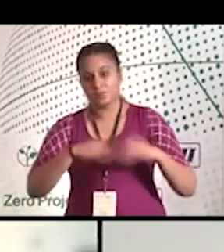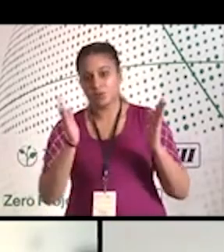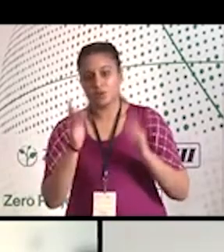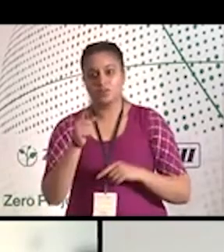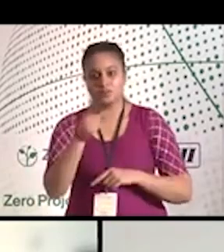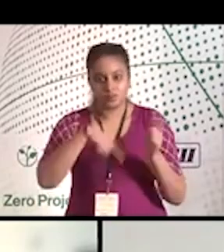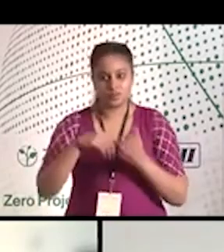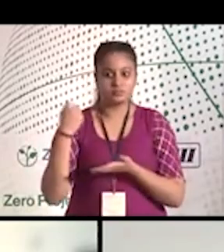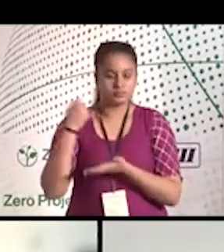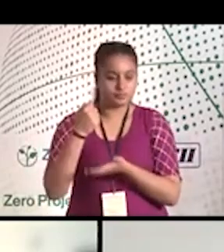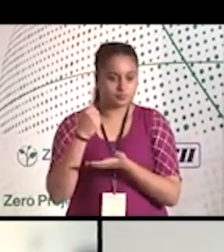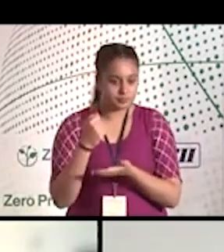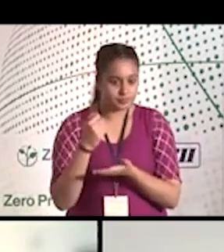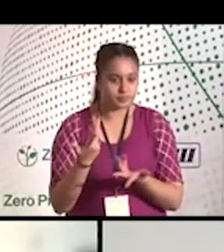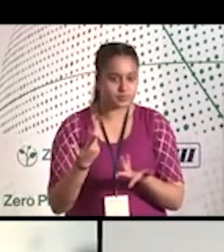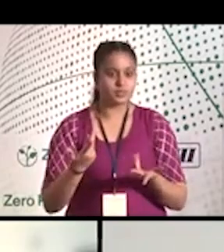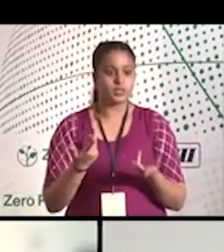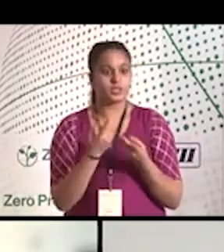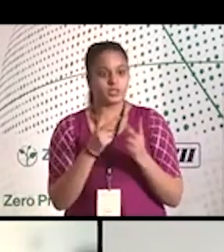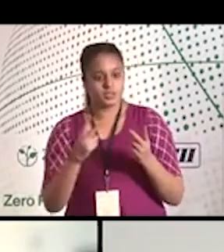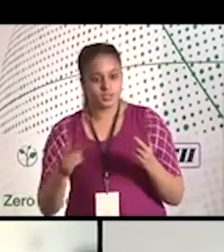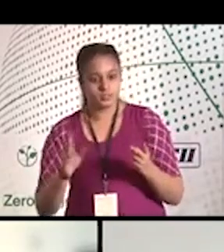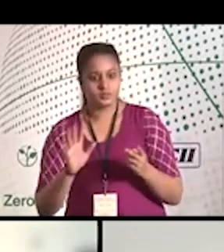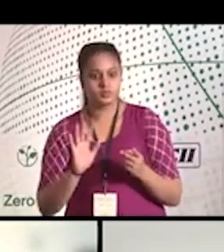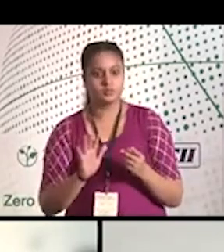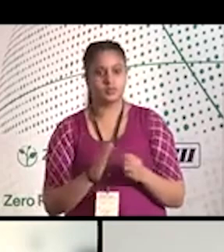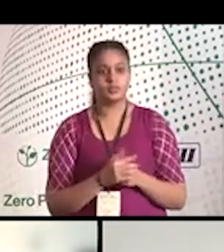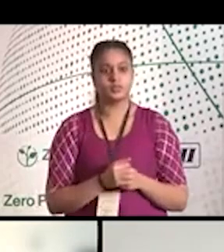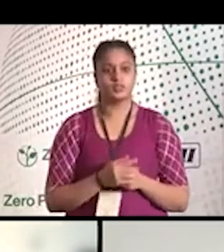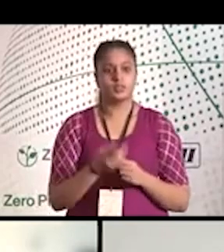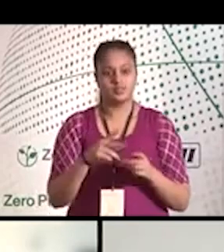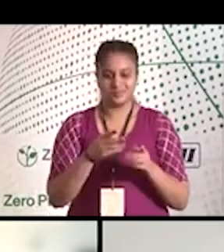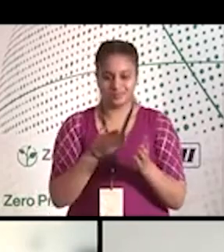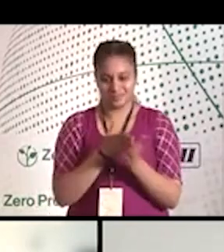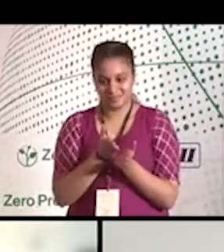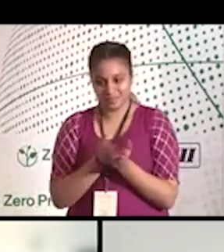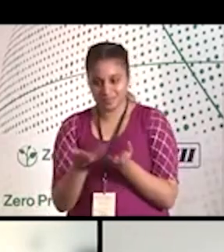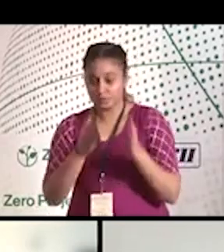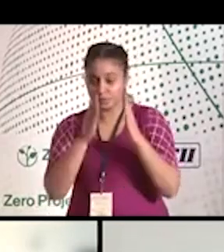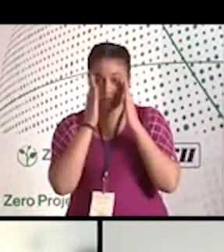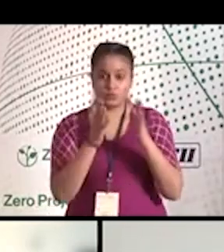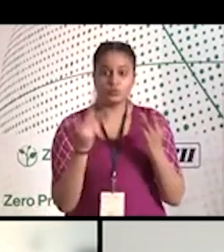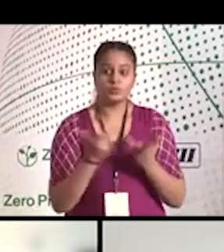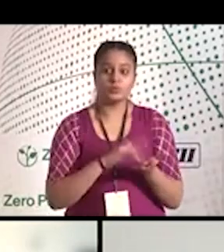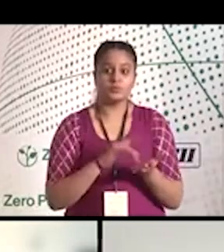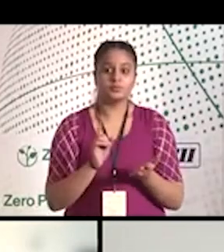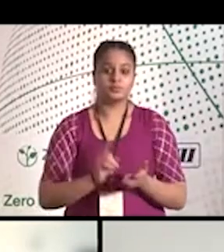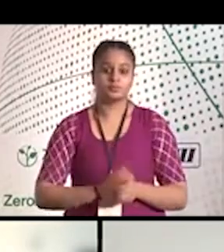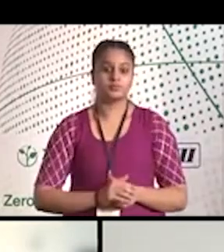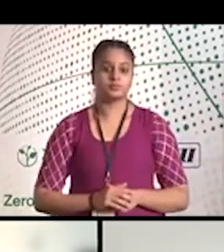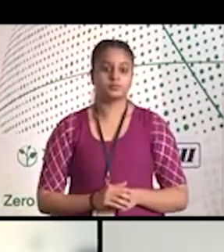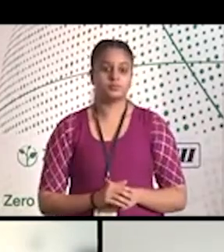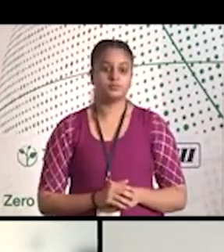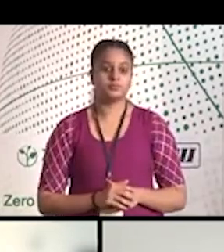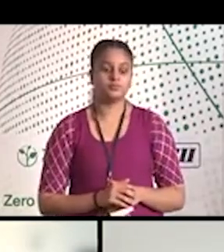and we're being quite selective in terms of where we focus. But but at the end of the day, what we see is the barriers